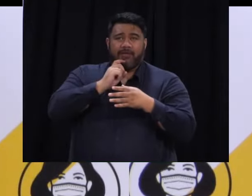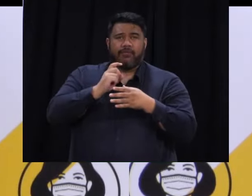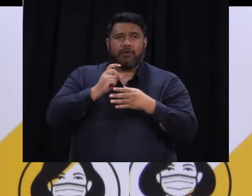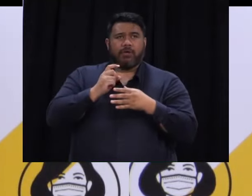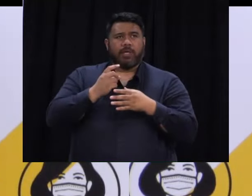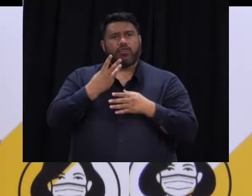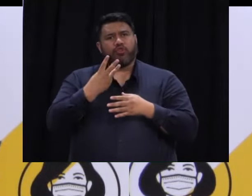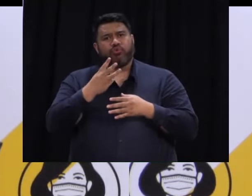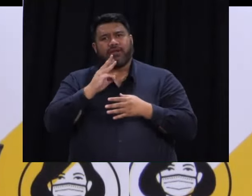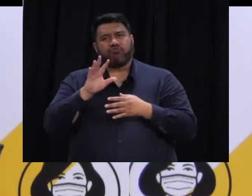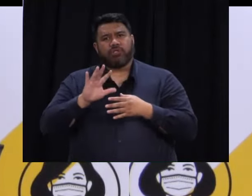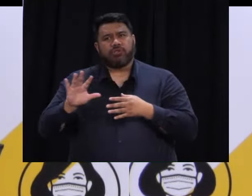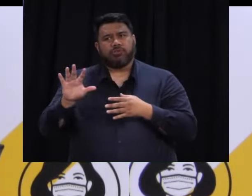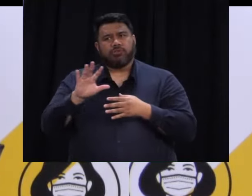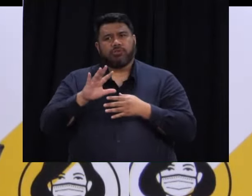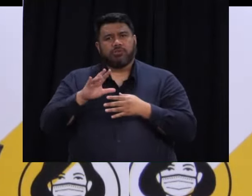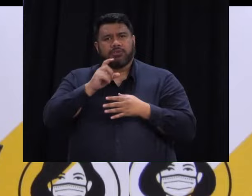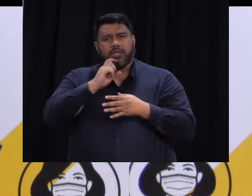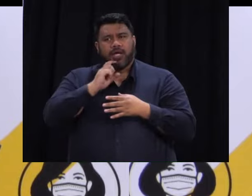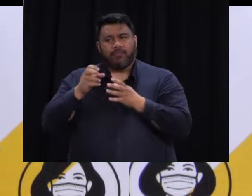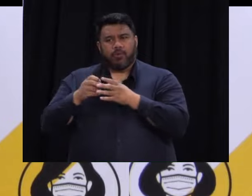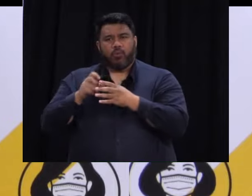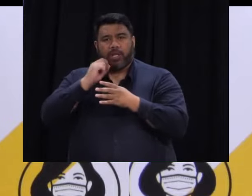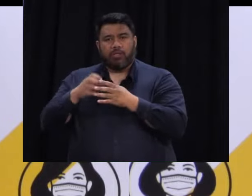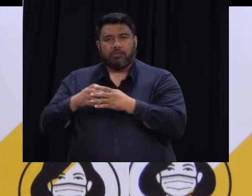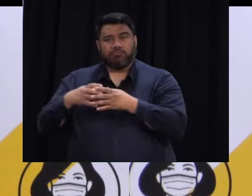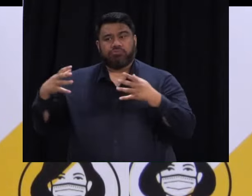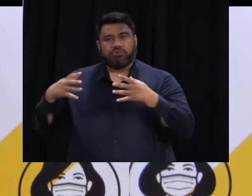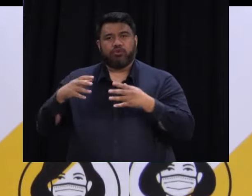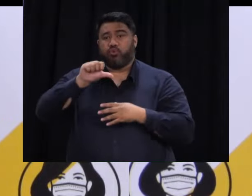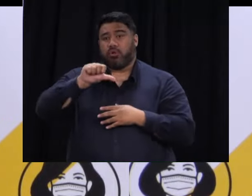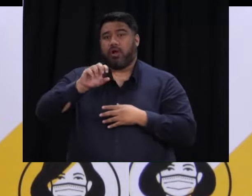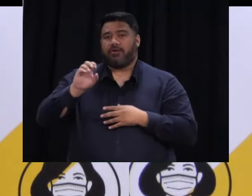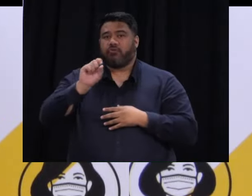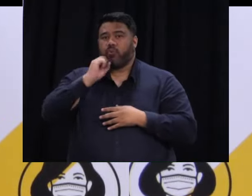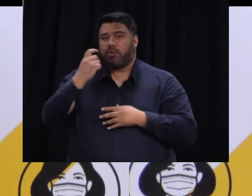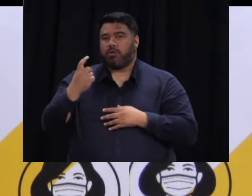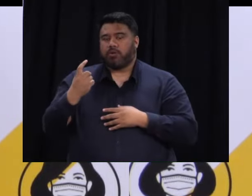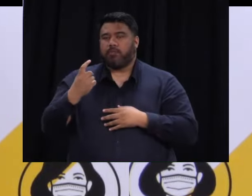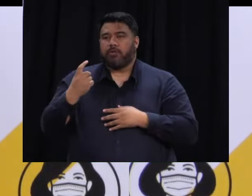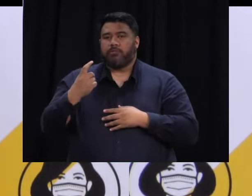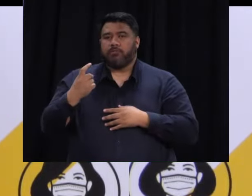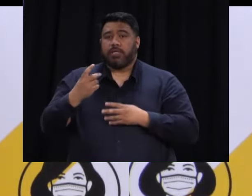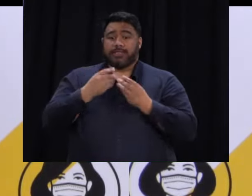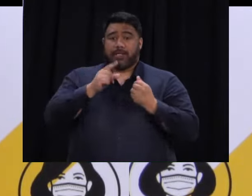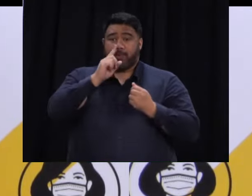calls. With our public health unit folk and our existing